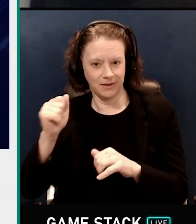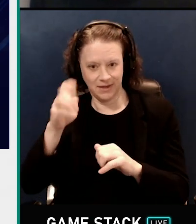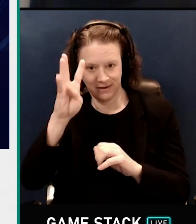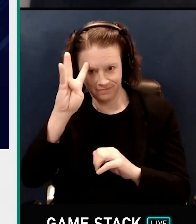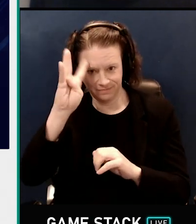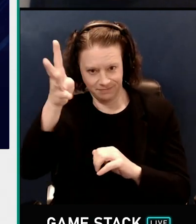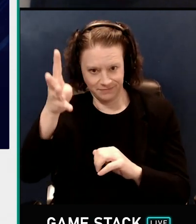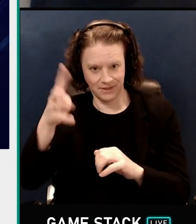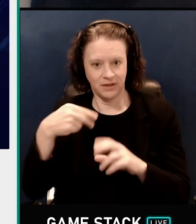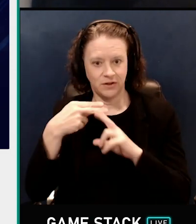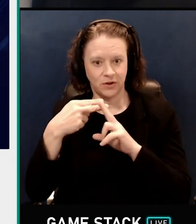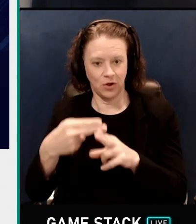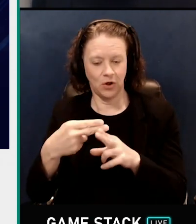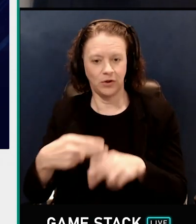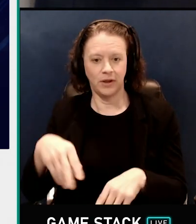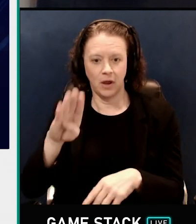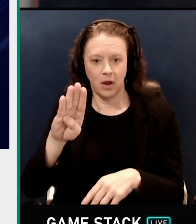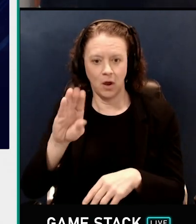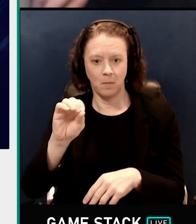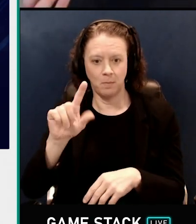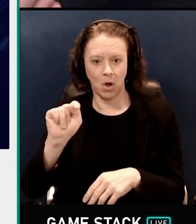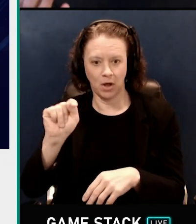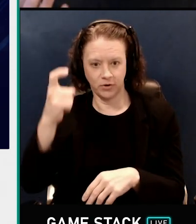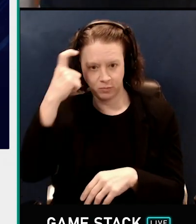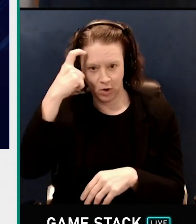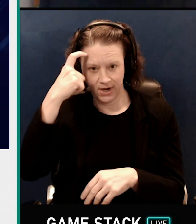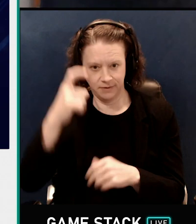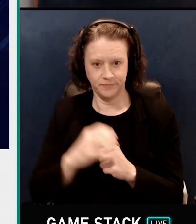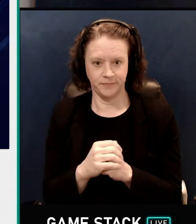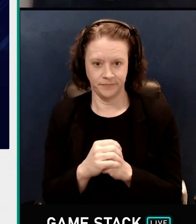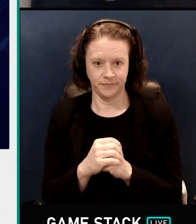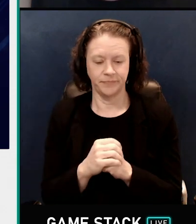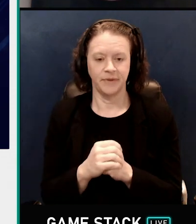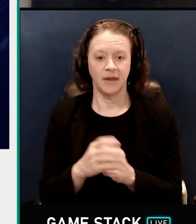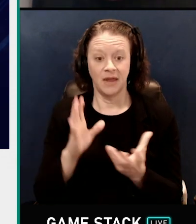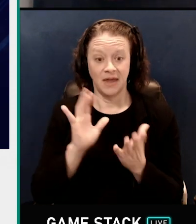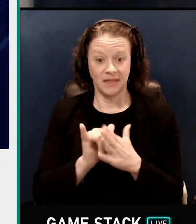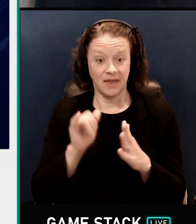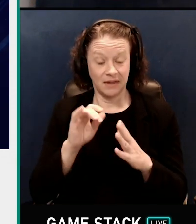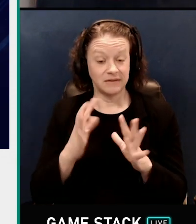it's called the Bot Brain. So an example of where this was used particularly effectively